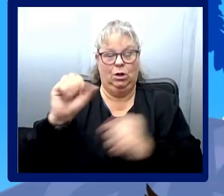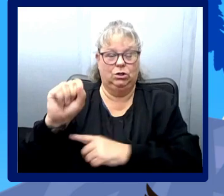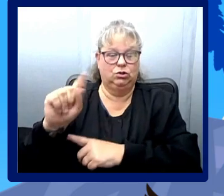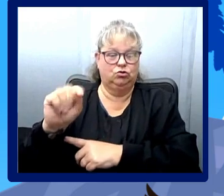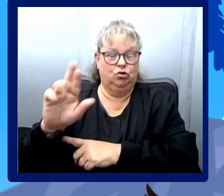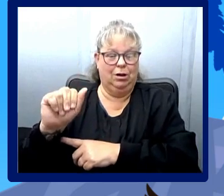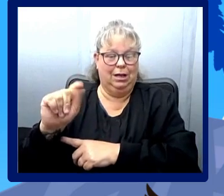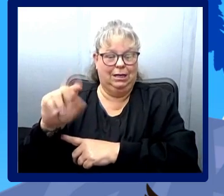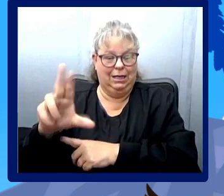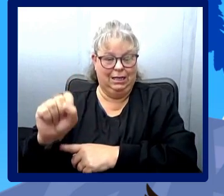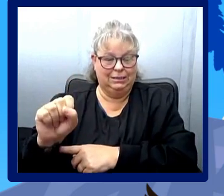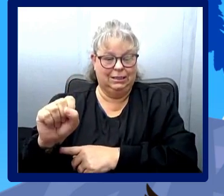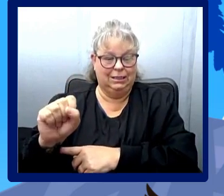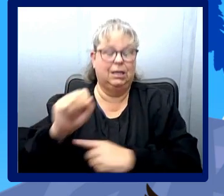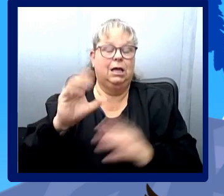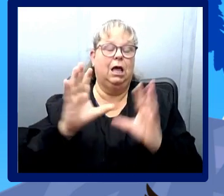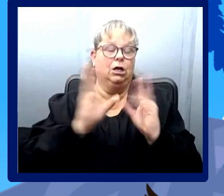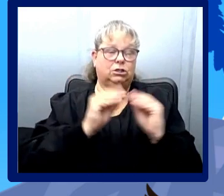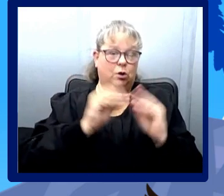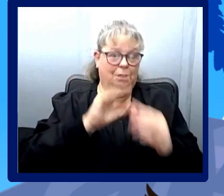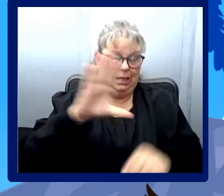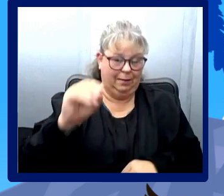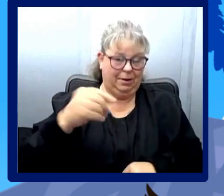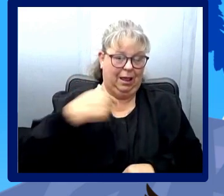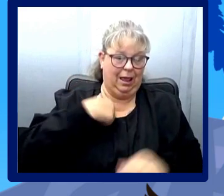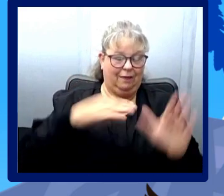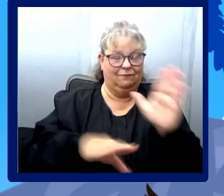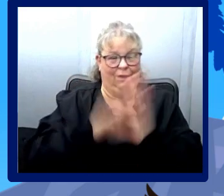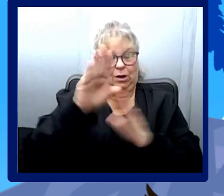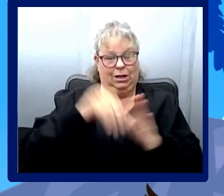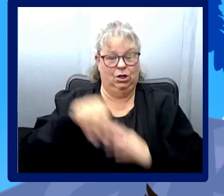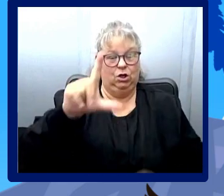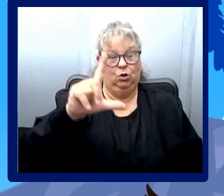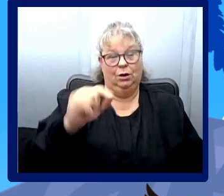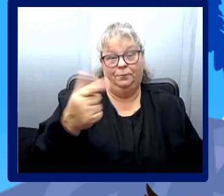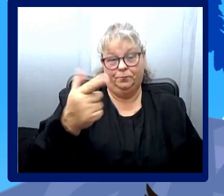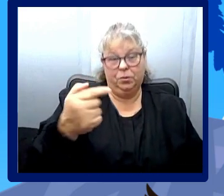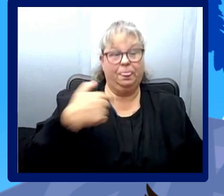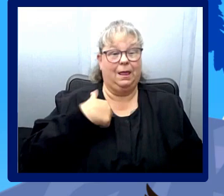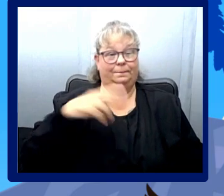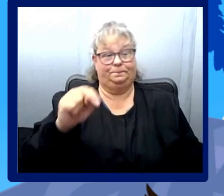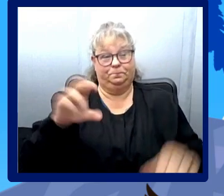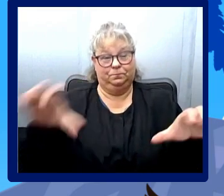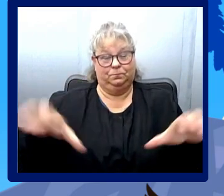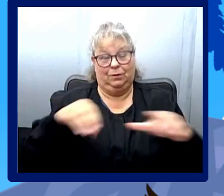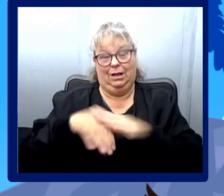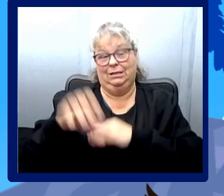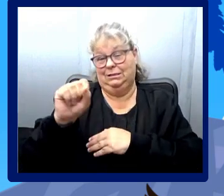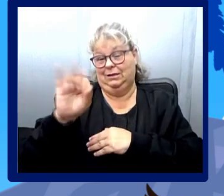I, too, have been active in the Salesforce community, but unlike Kathy, I grew into my Salesforce role,